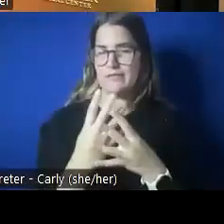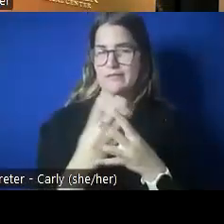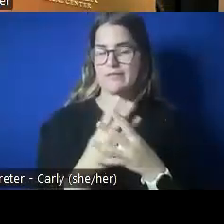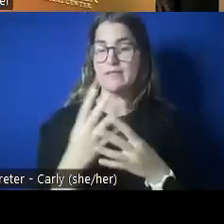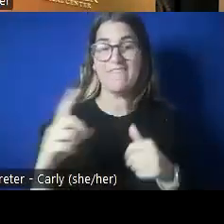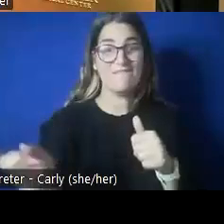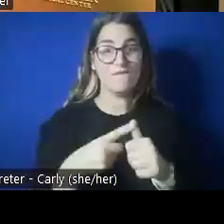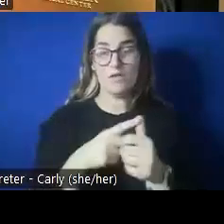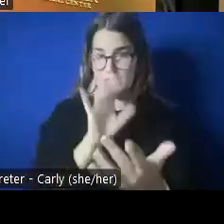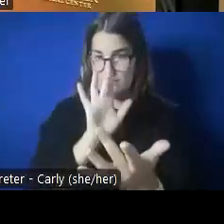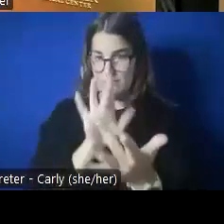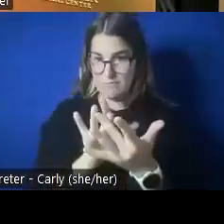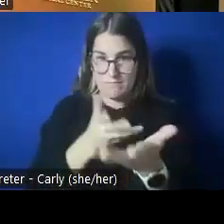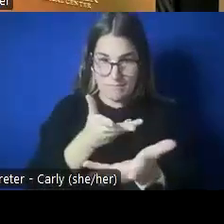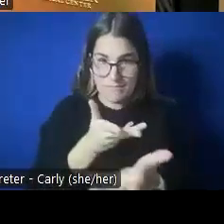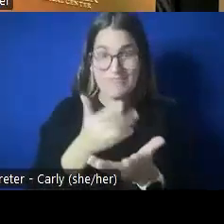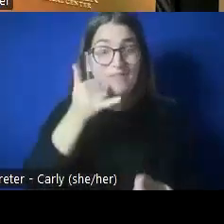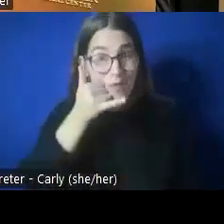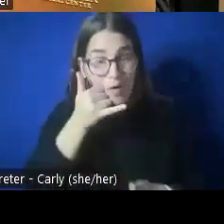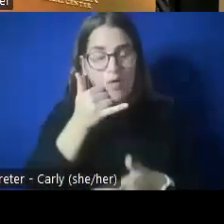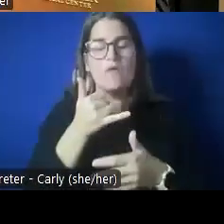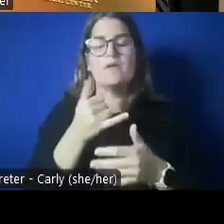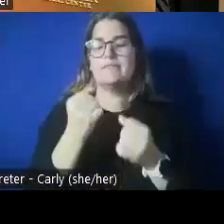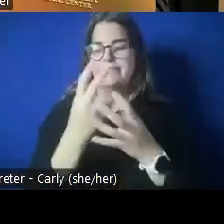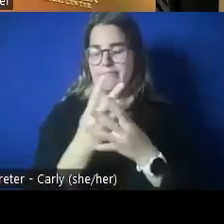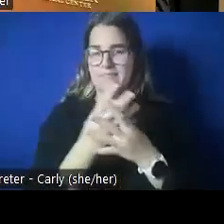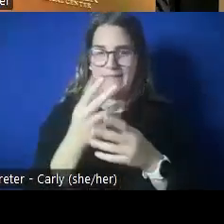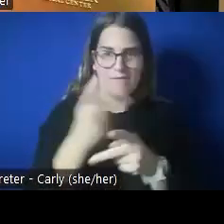point of contact on the phone to help figure out and triage what they need and where we can